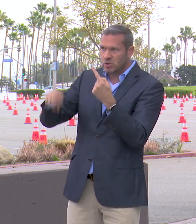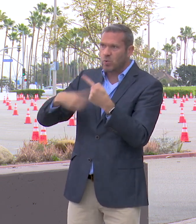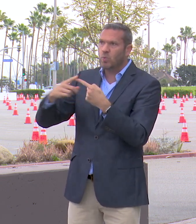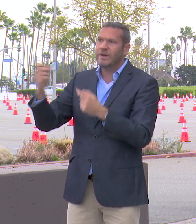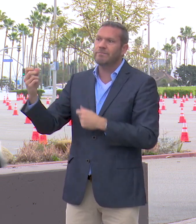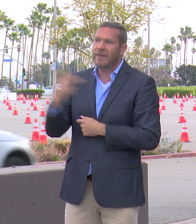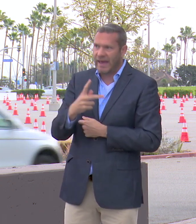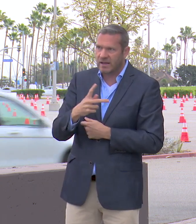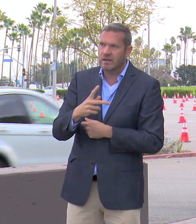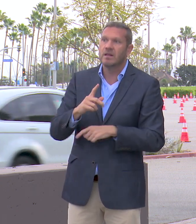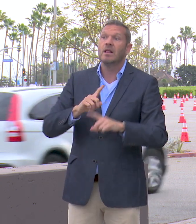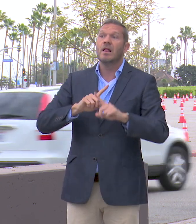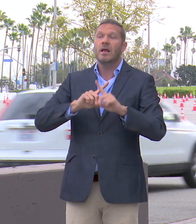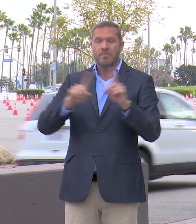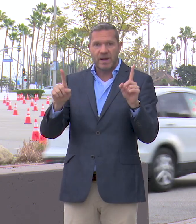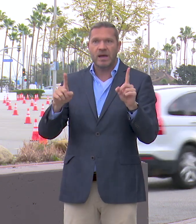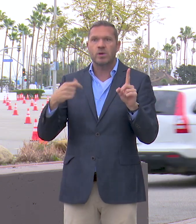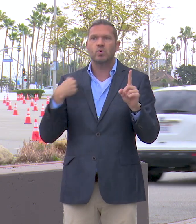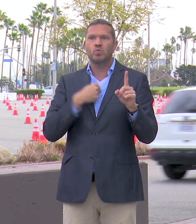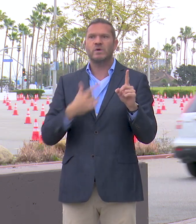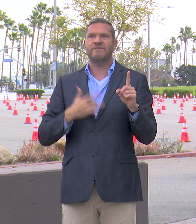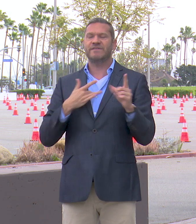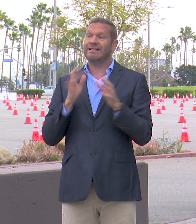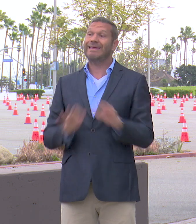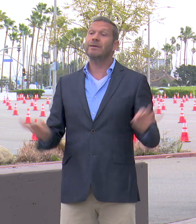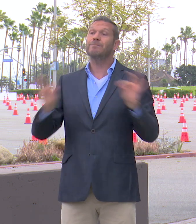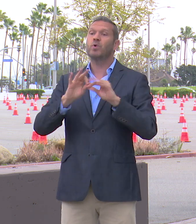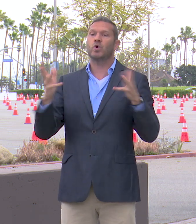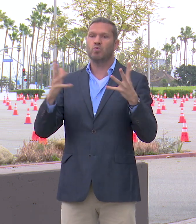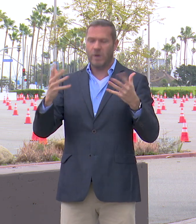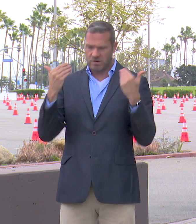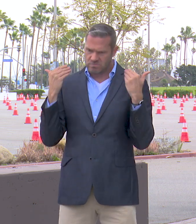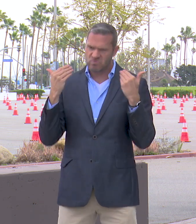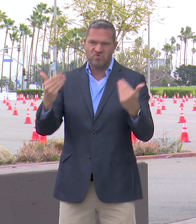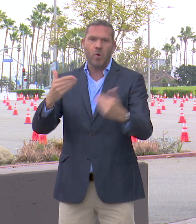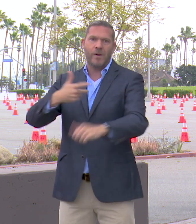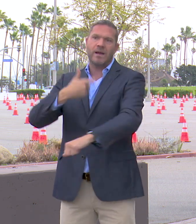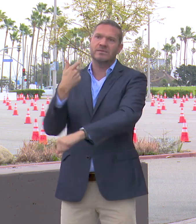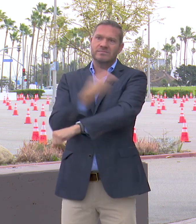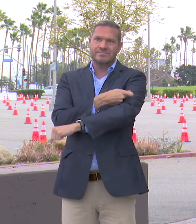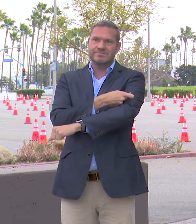out the door and that is something I think in fact, I have encouraged in the calls I've